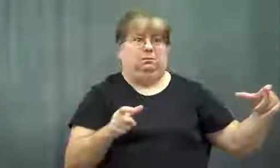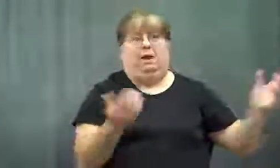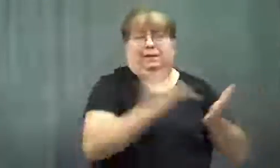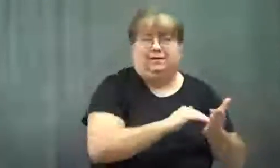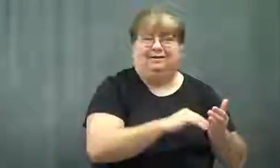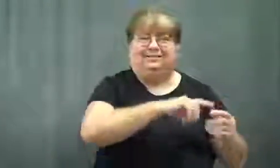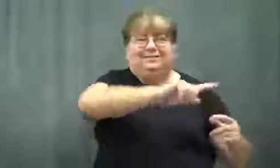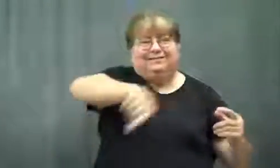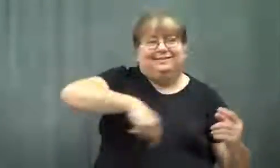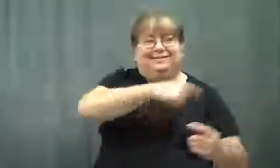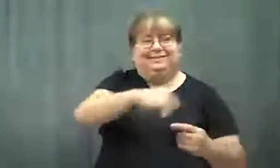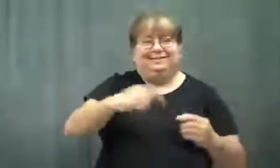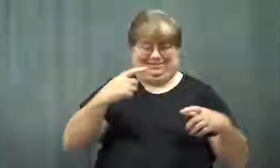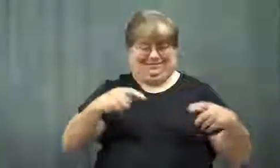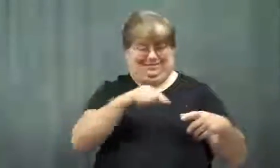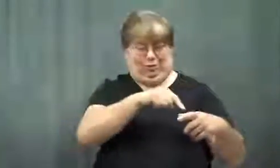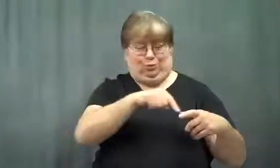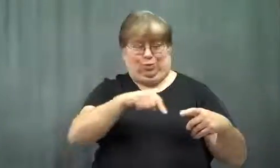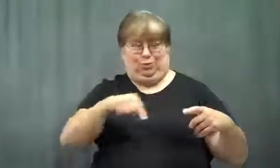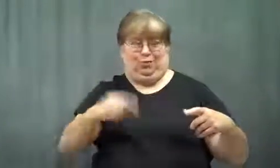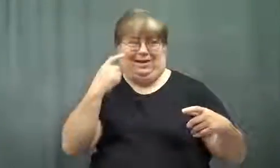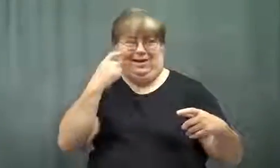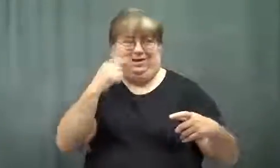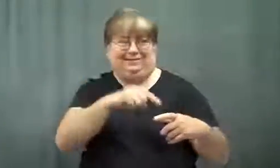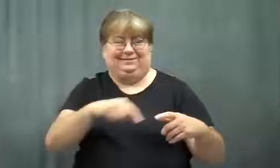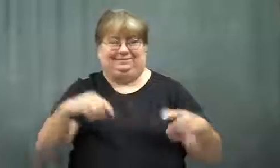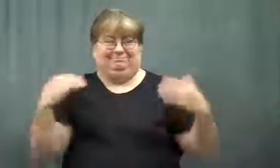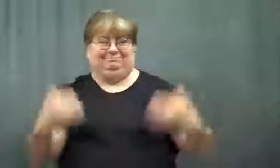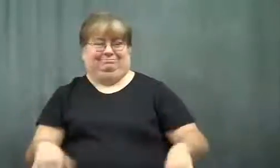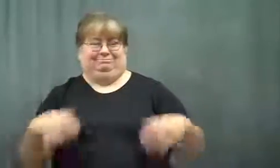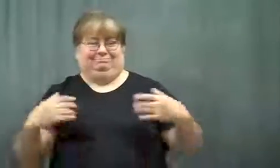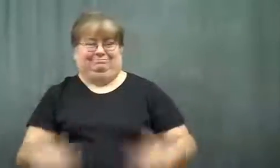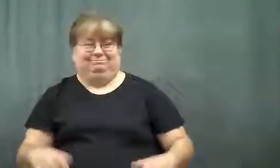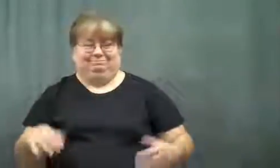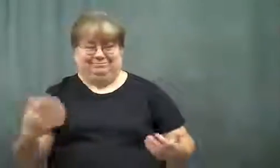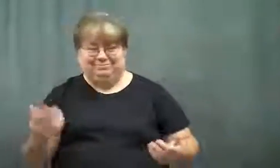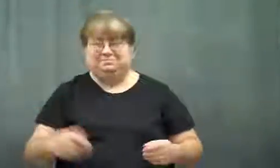Once the eye passes through, the winds start again.